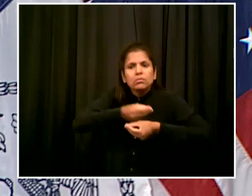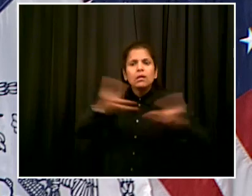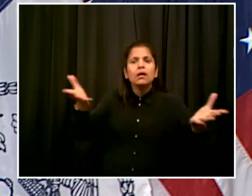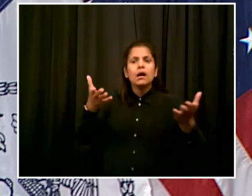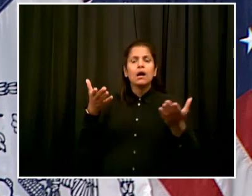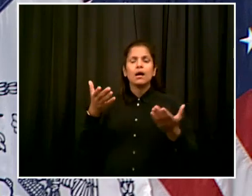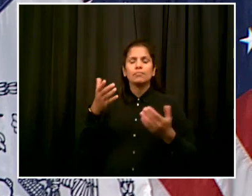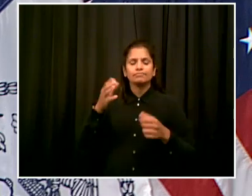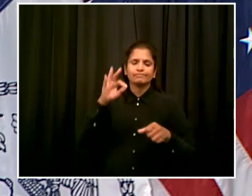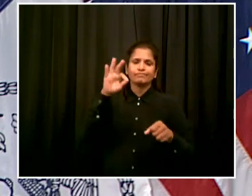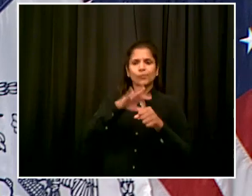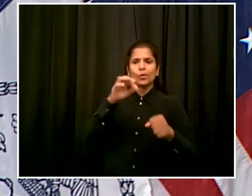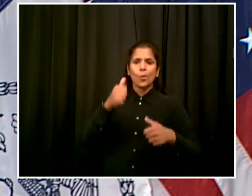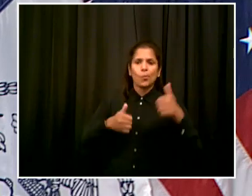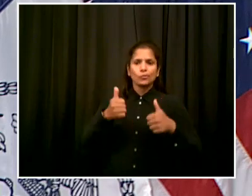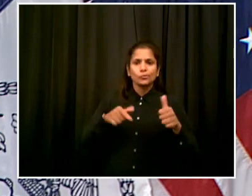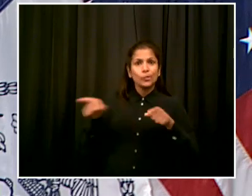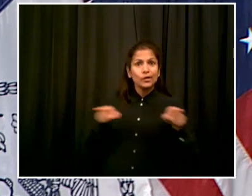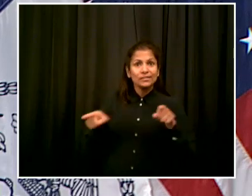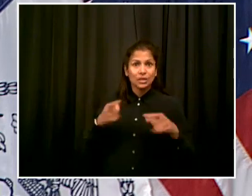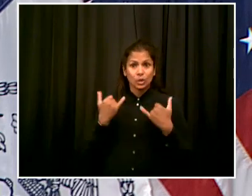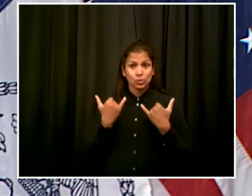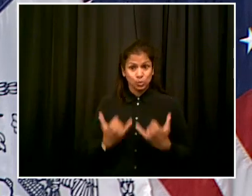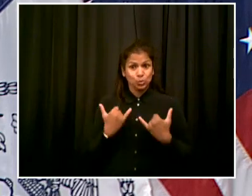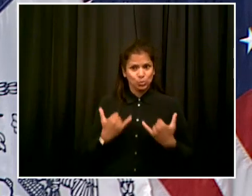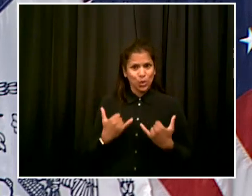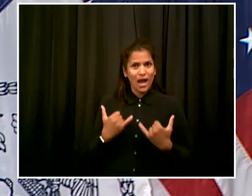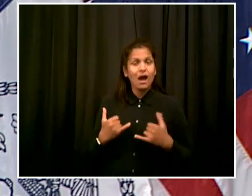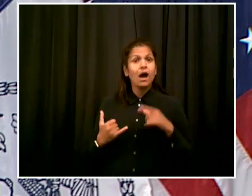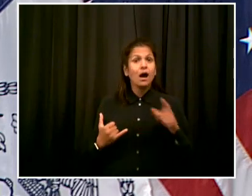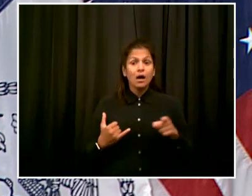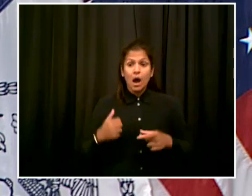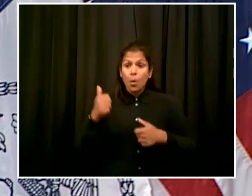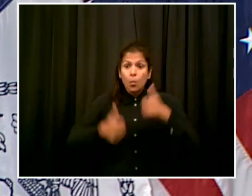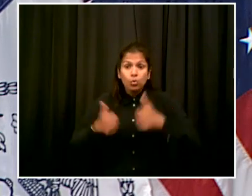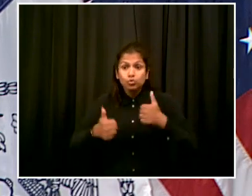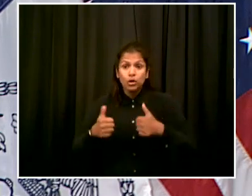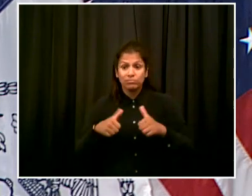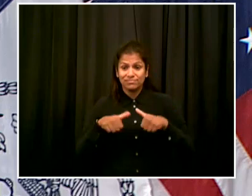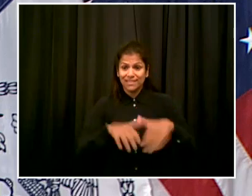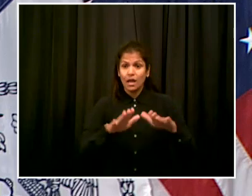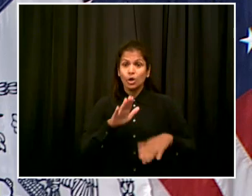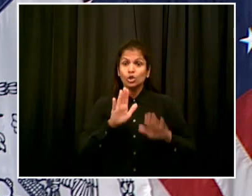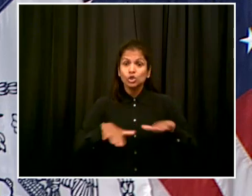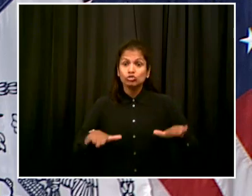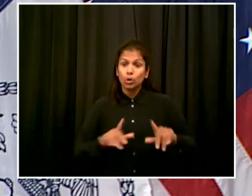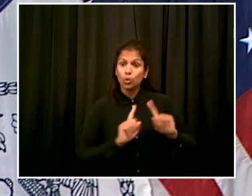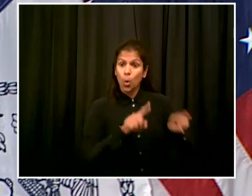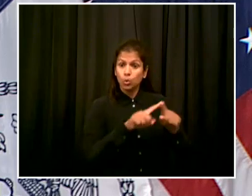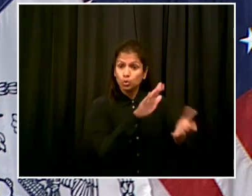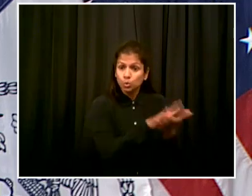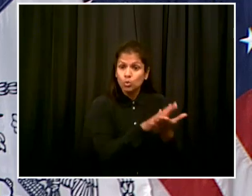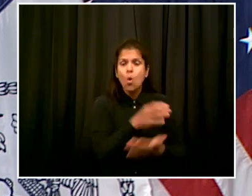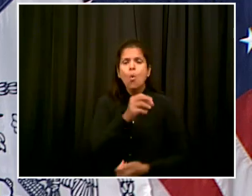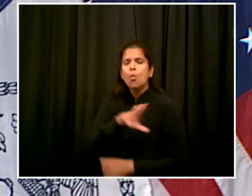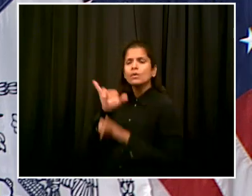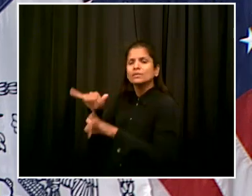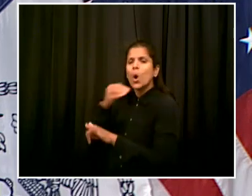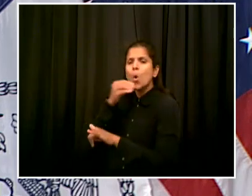INDICATE IF TH EY WILL GET ALL REMOTE LEARNING FROM THE BEGINNING. WE WILL TK AL MORE ABOUT THAT AFTER THOSE NUMBERS ARE